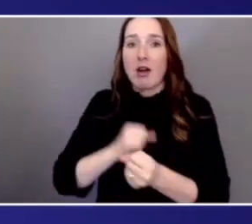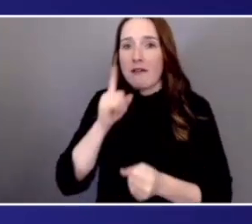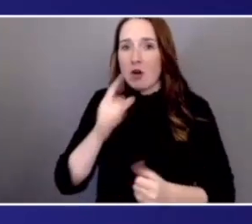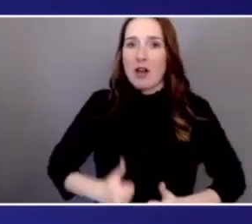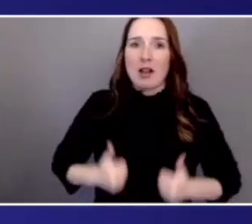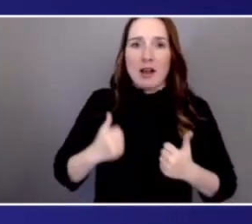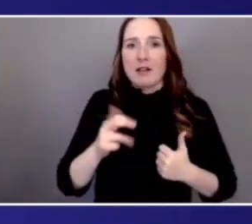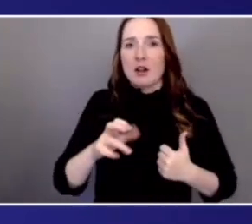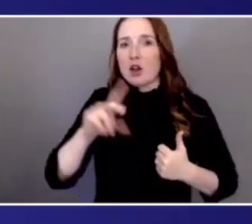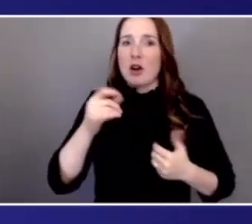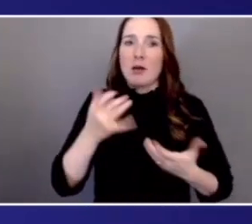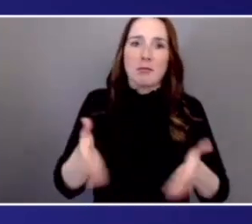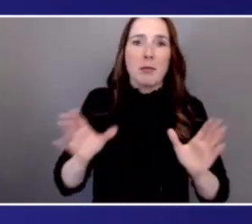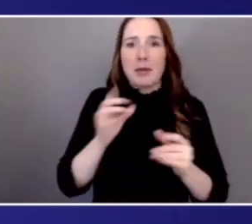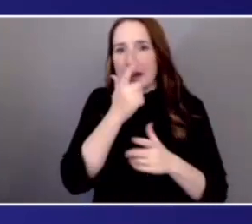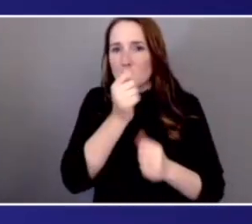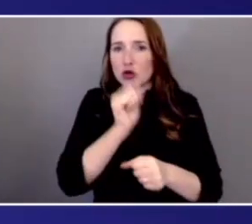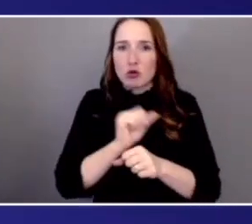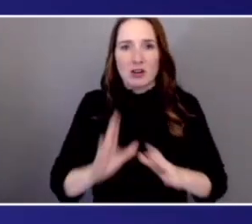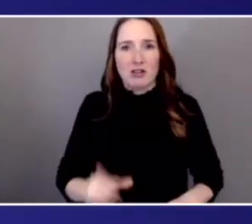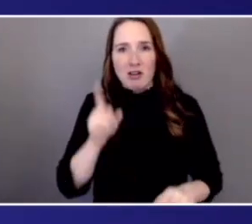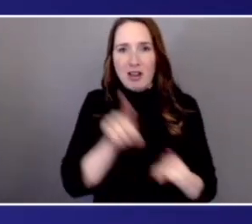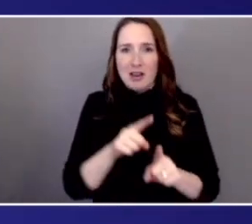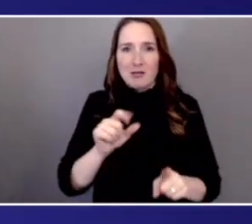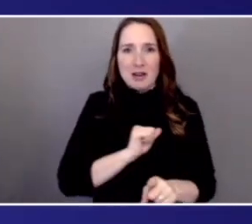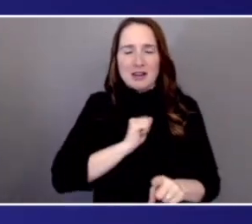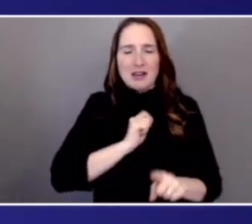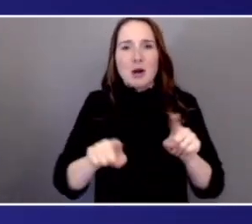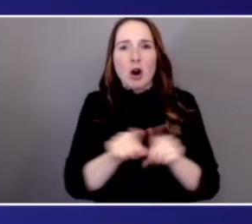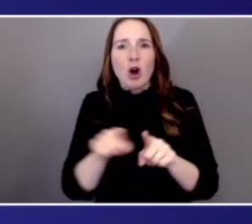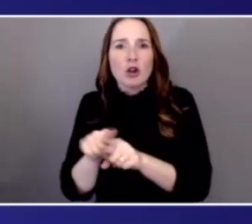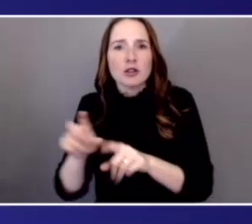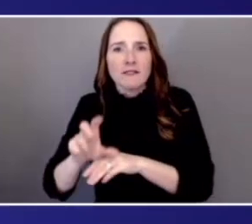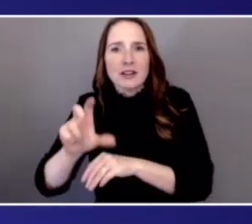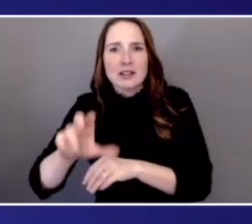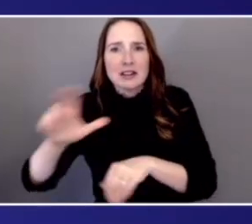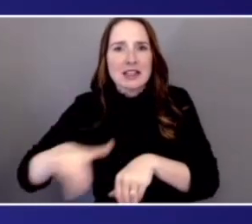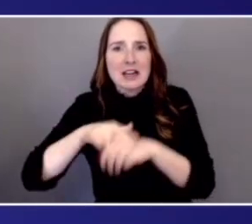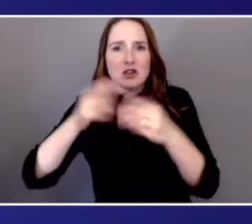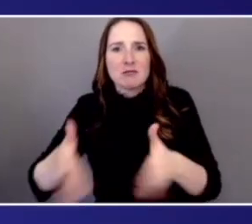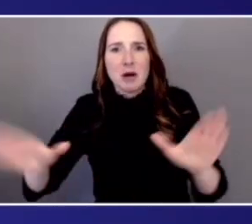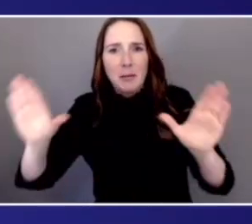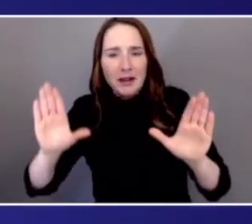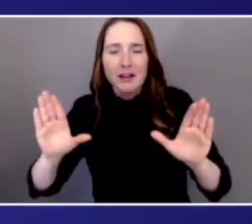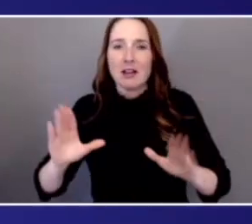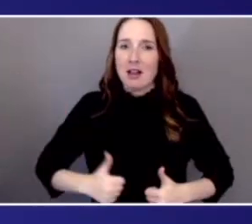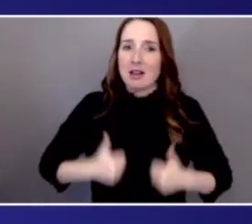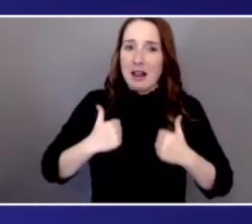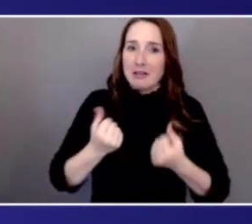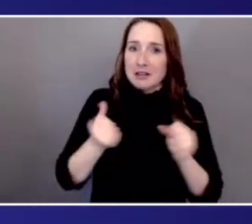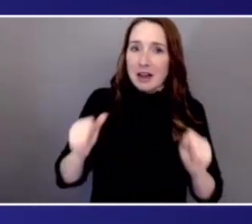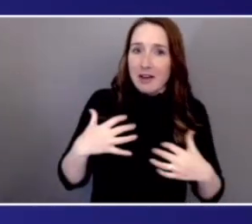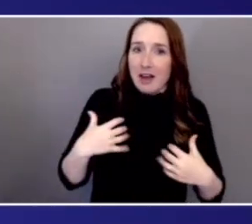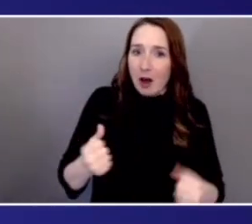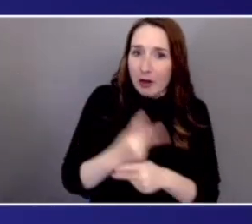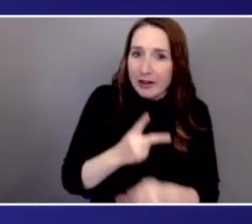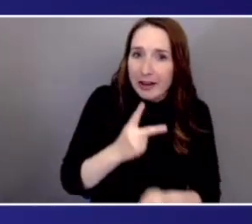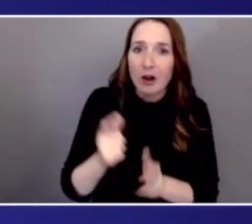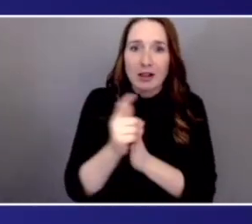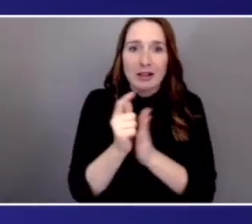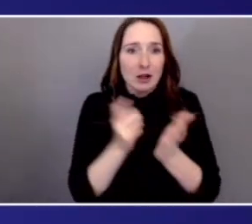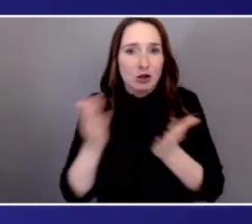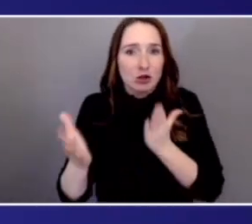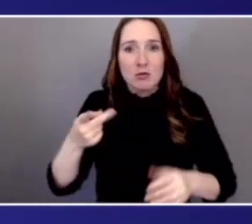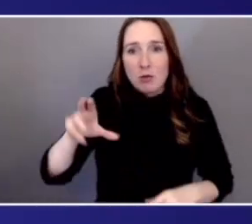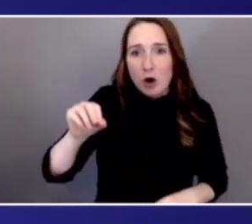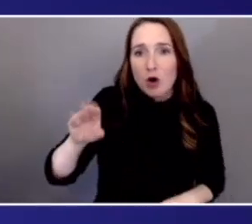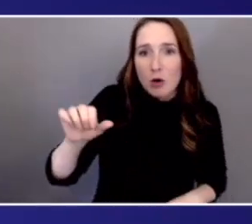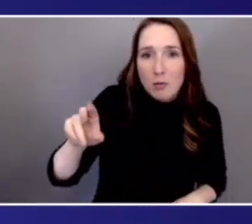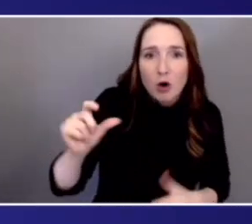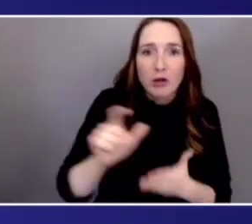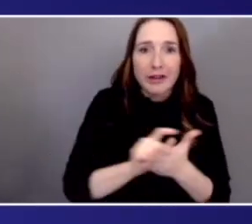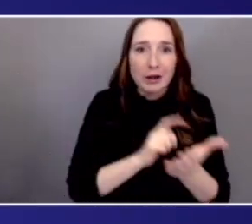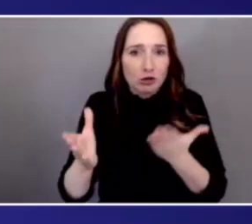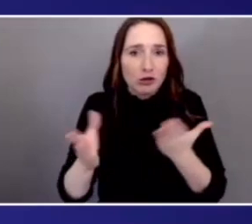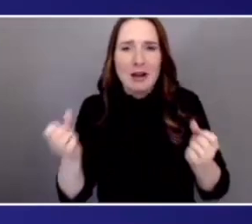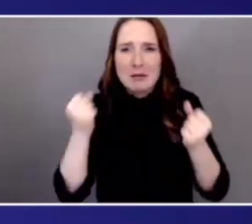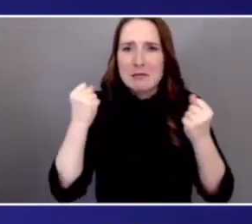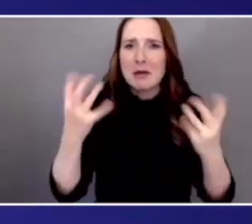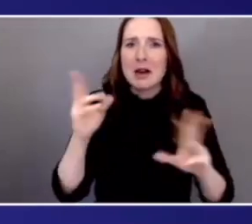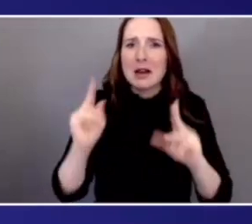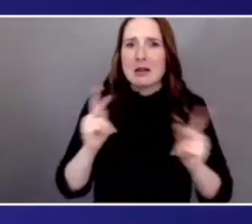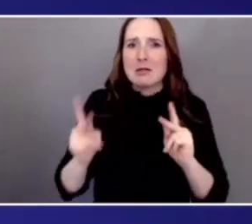They're also investments in our nation's public interest programs, public education, lifesaving healthcare, pro bono legal services, and other vital programs that serve millions of people across these seconds.